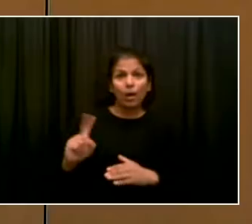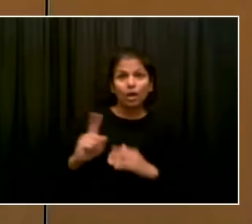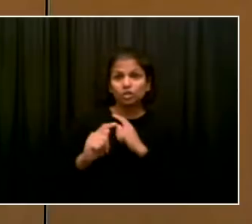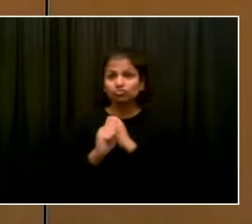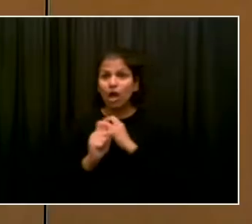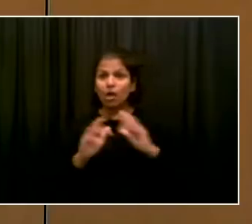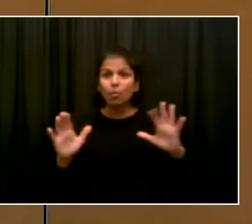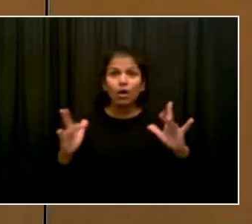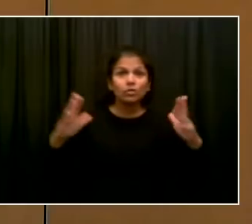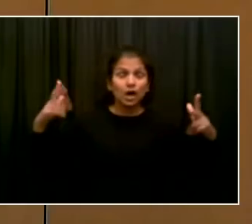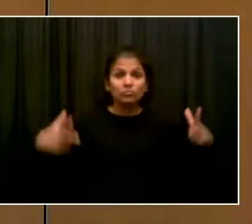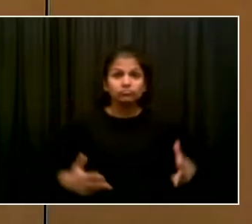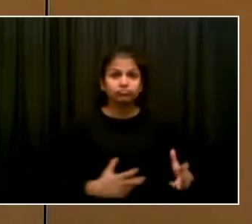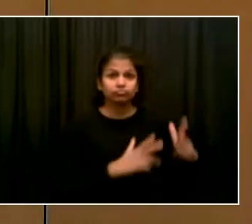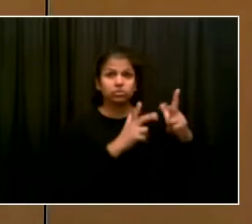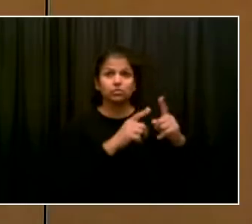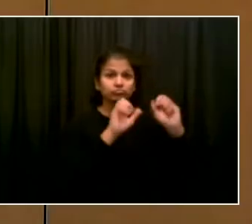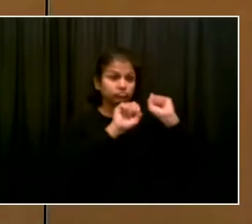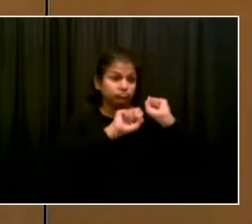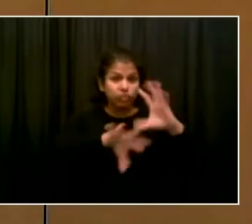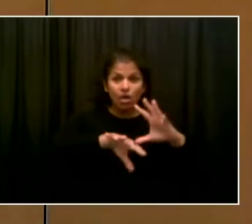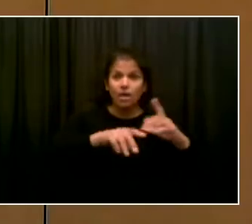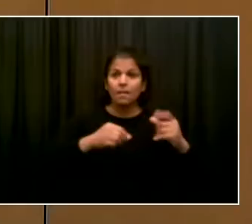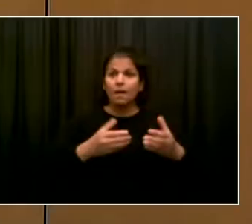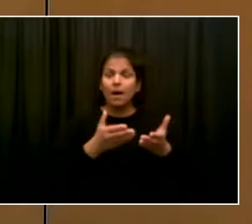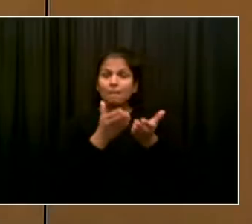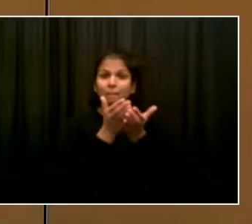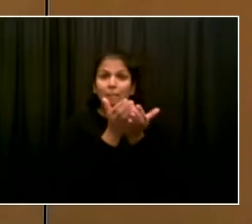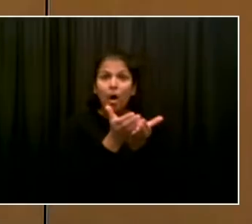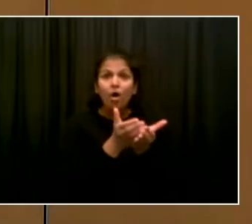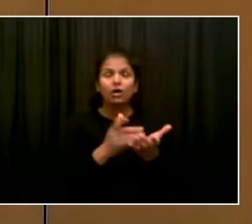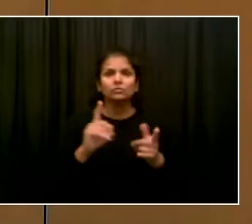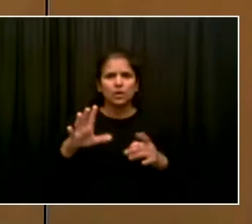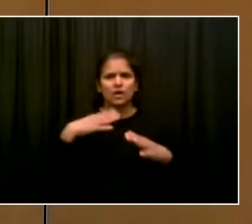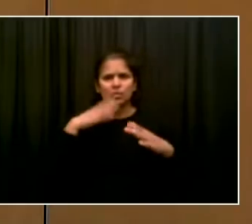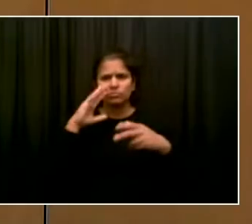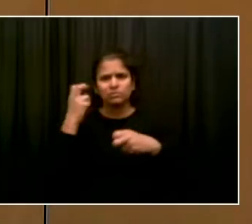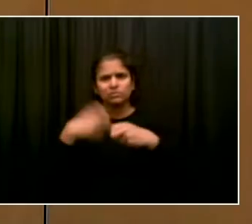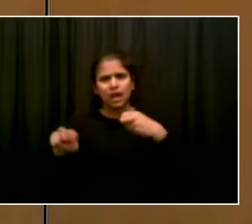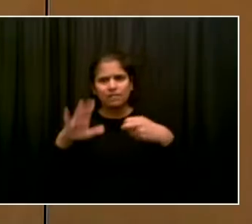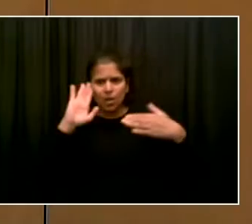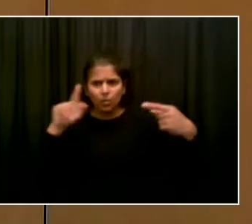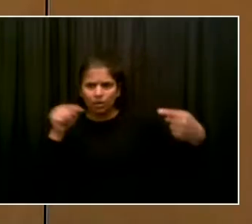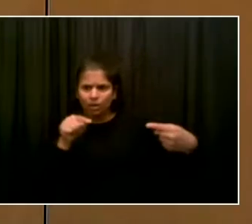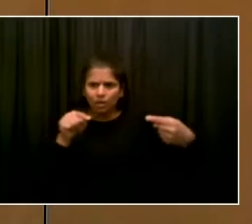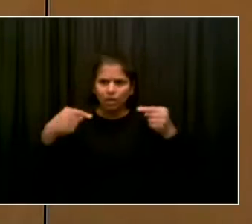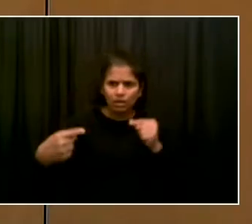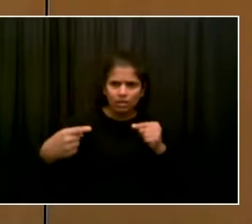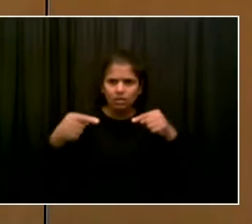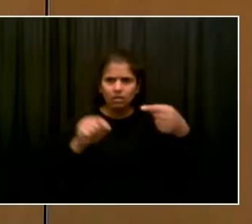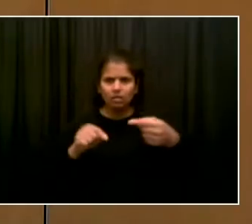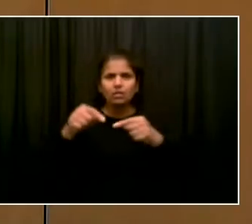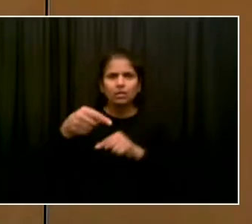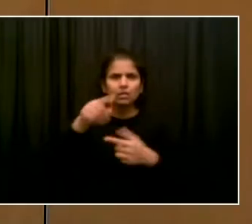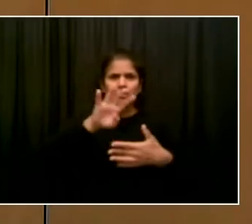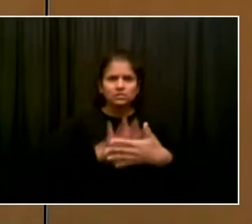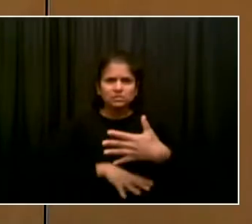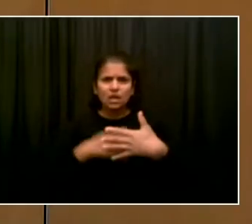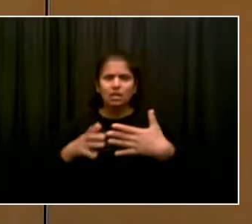INTERMODAL TRANSPORTATION PLAYS THIS TO OFFLOA LDAGERR VEHICLES TO SMALL GREEN VEHICLES FOR THE LAST MILE